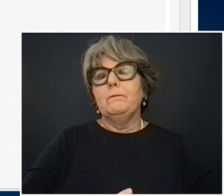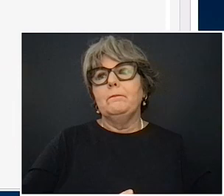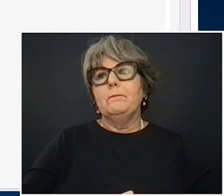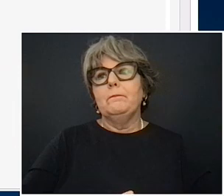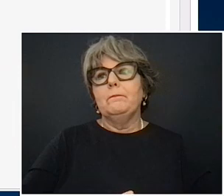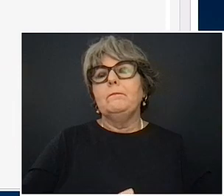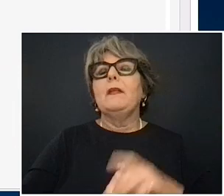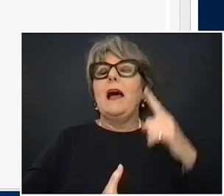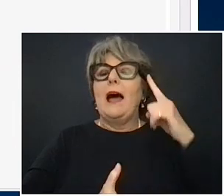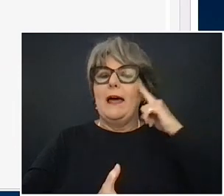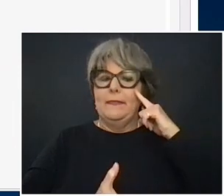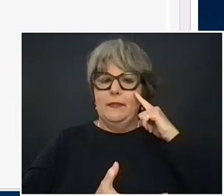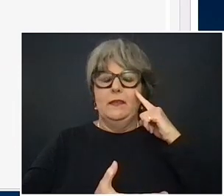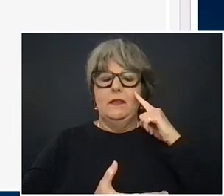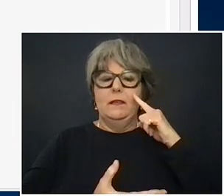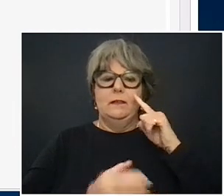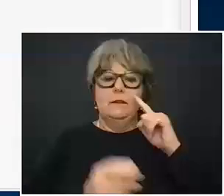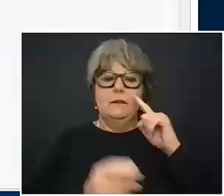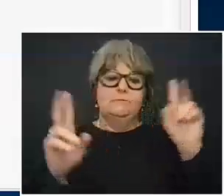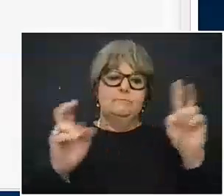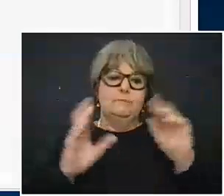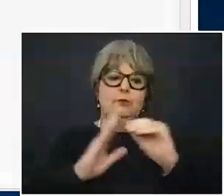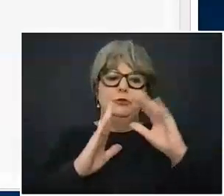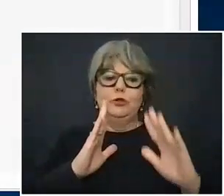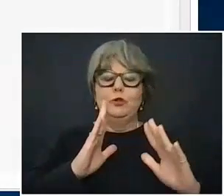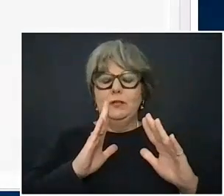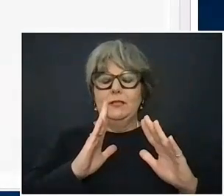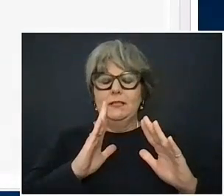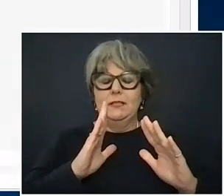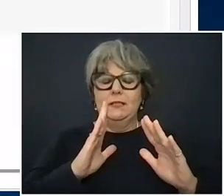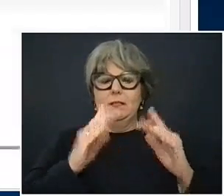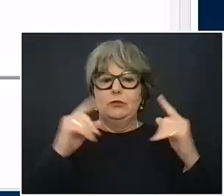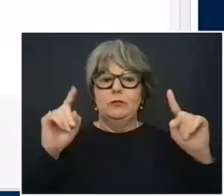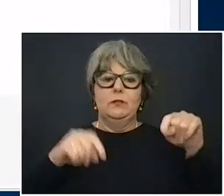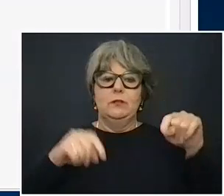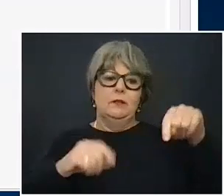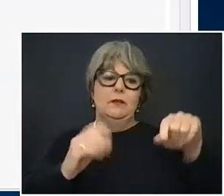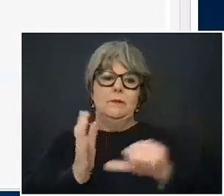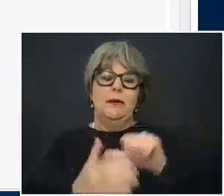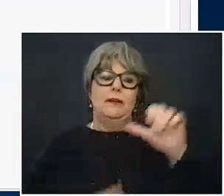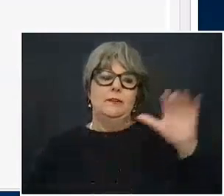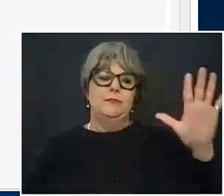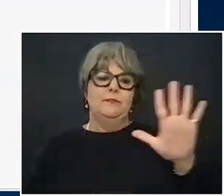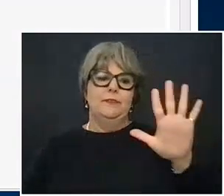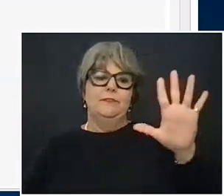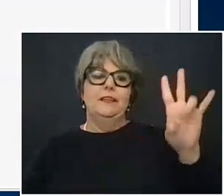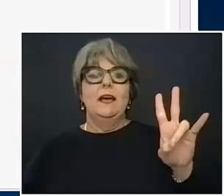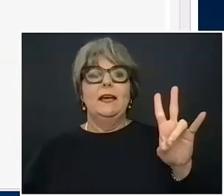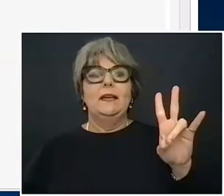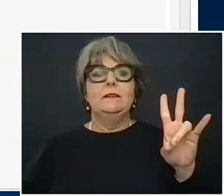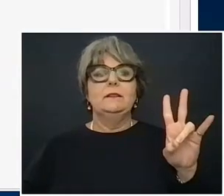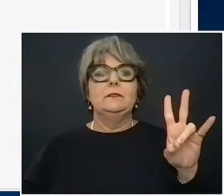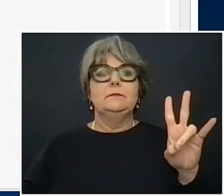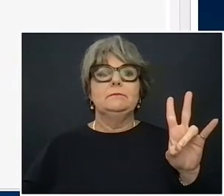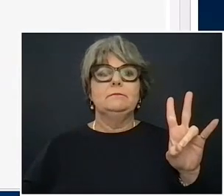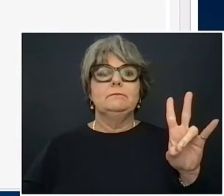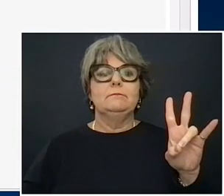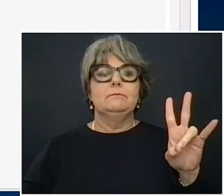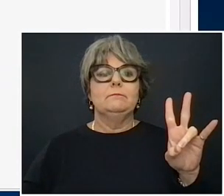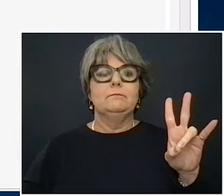achievement. If you scan down to page 58. That we did take the suggestion for their